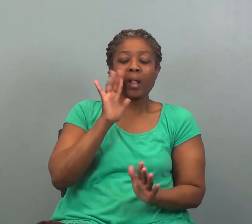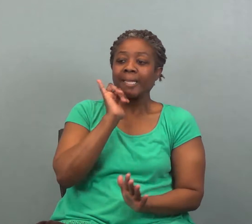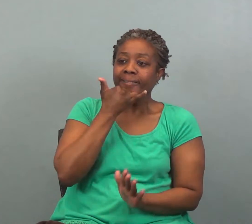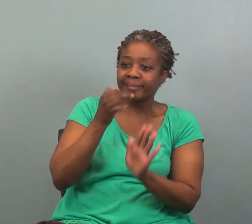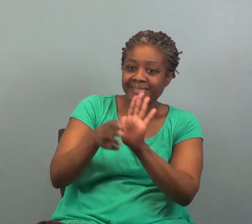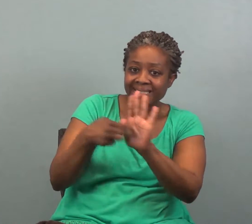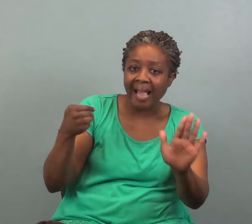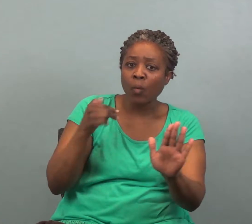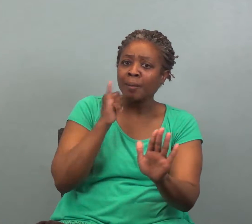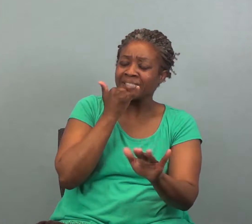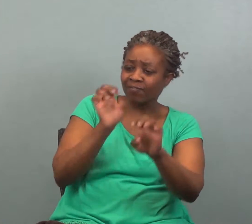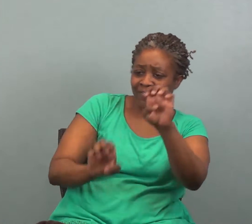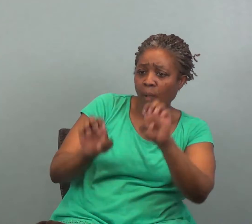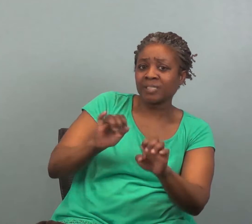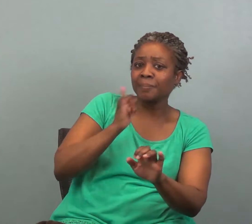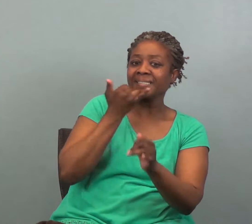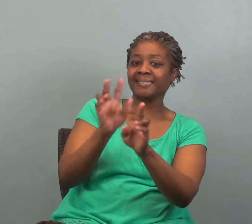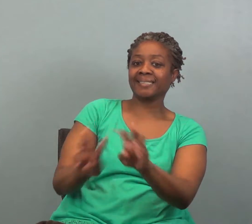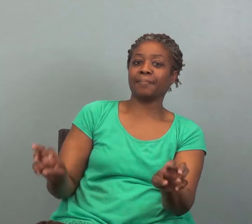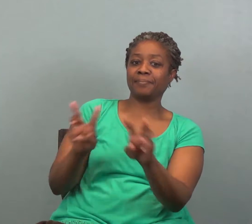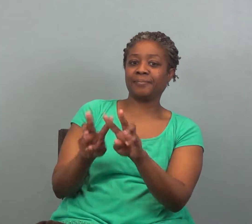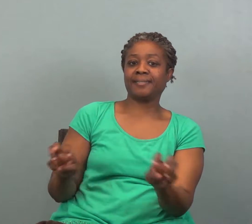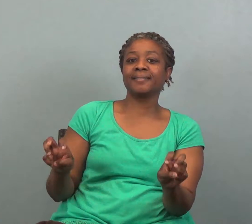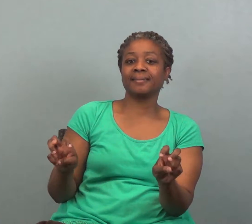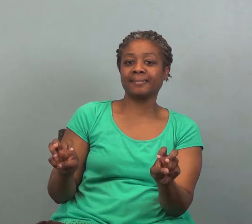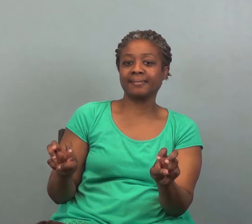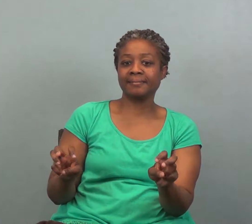As a result, they will mis-label, mis-evaluate, and mis-assess their Deaf clients.